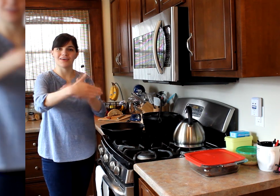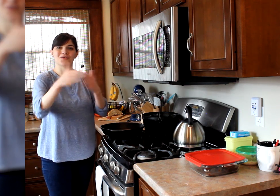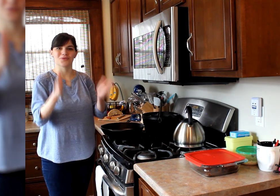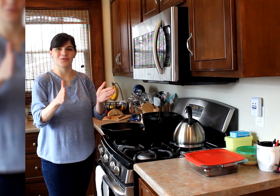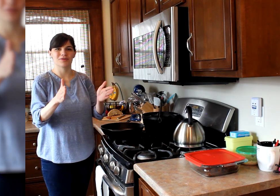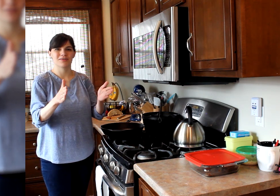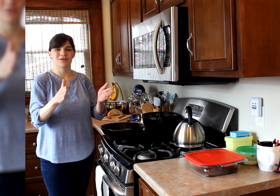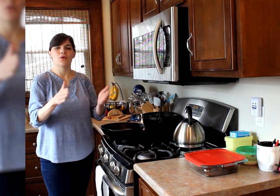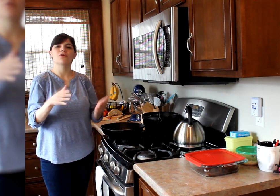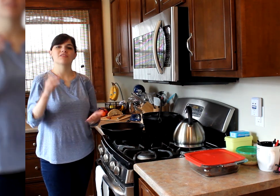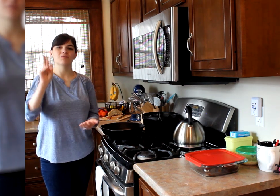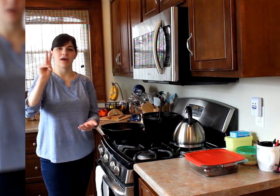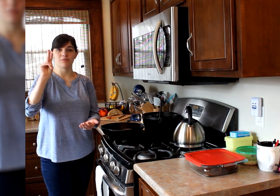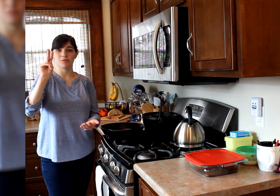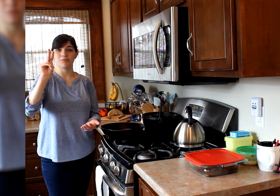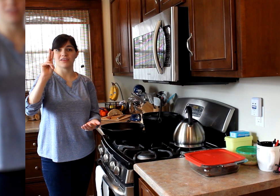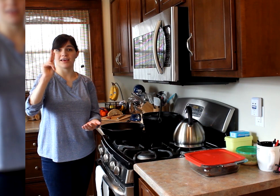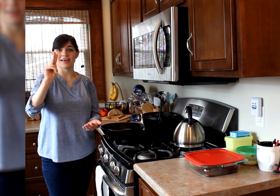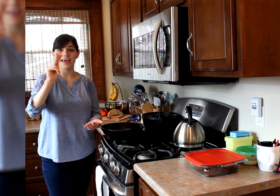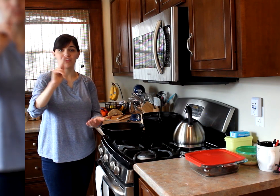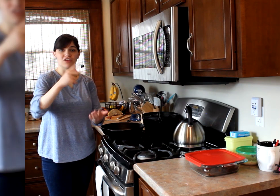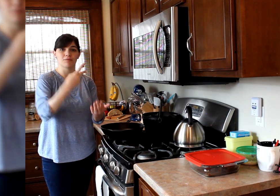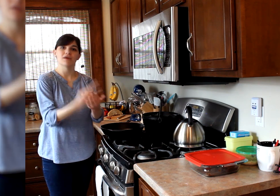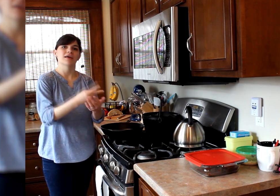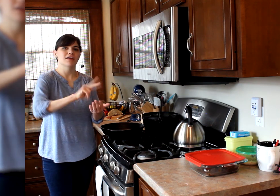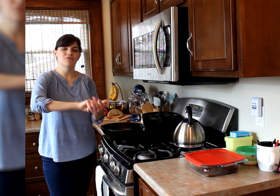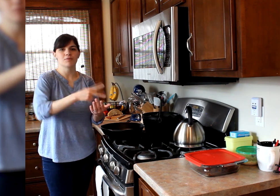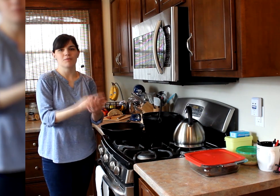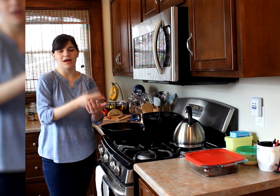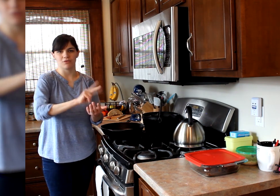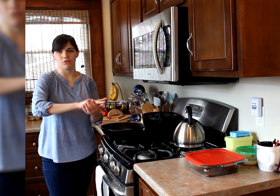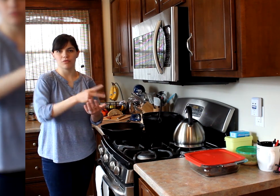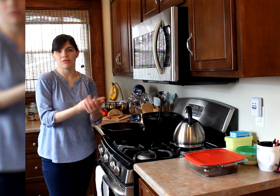room. Or sometimes people take a K- shape and flip it back and forth like